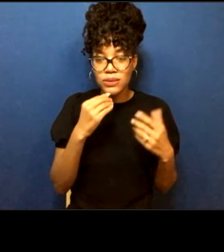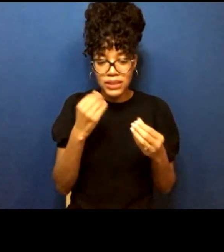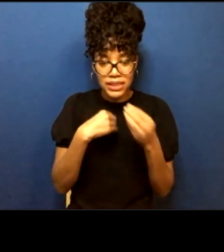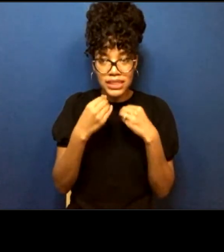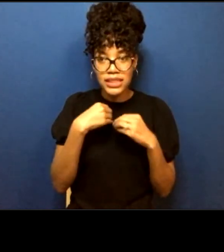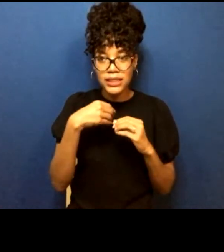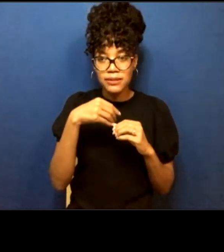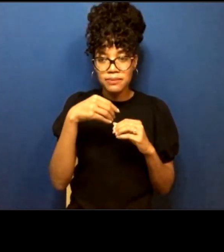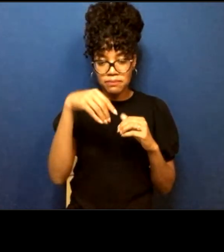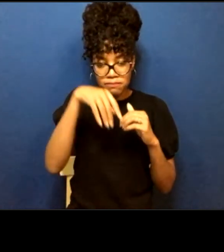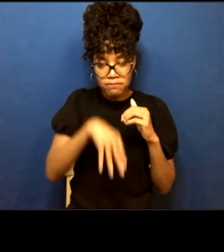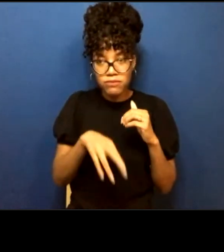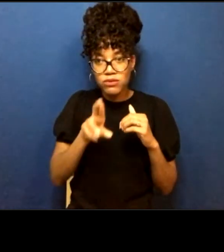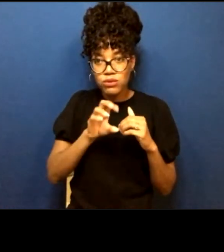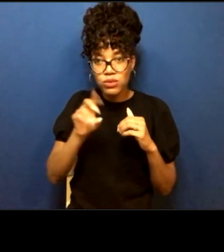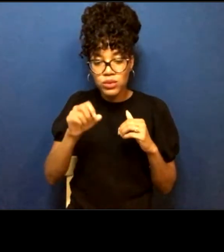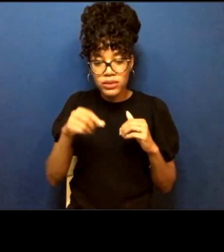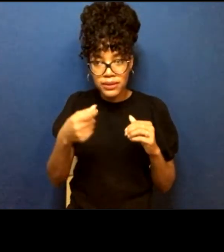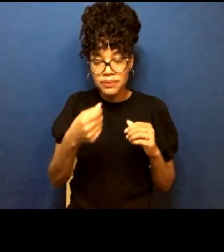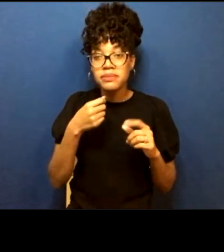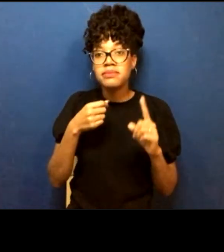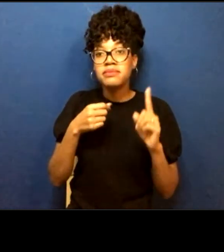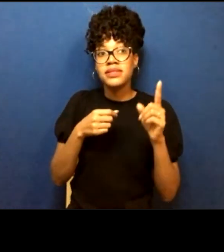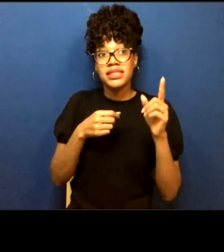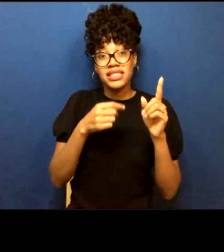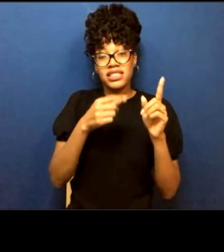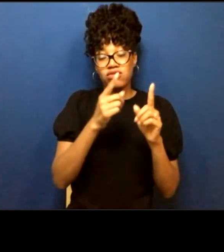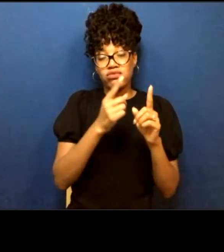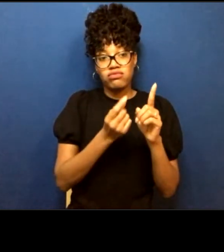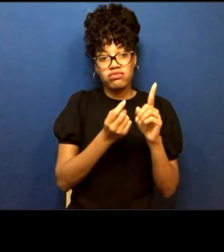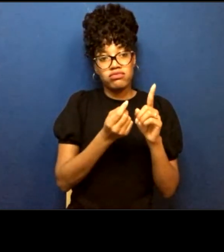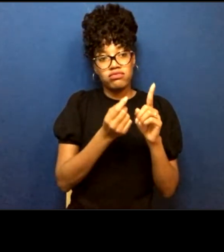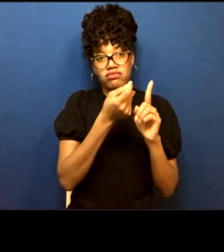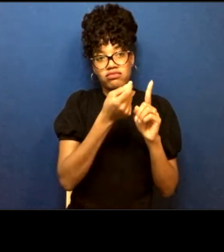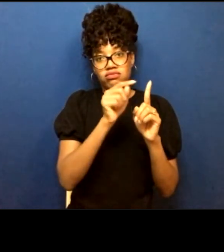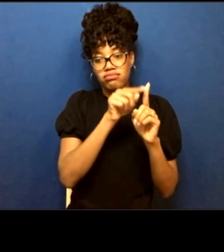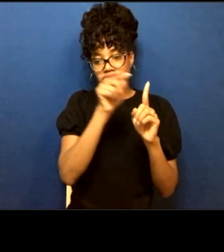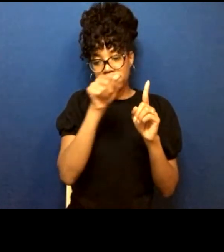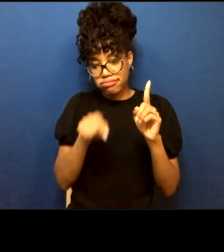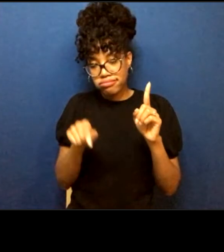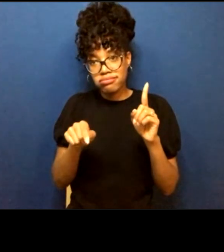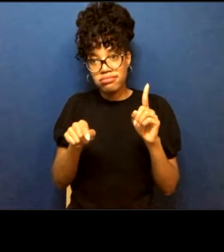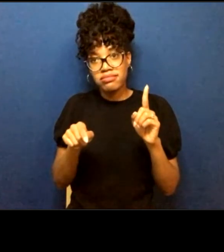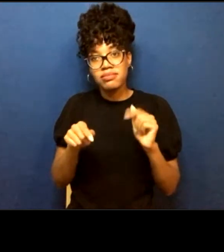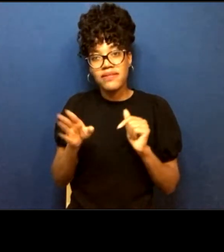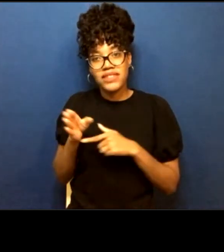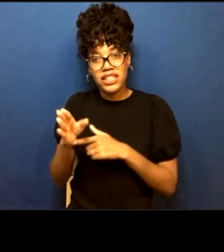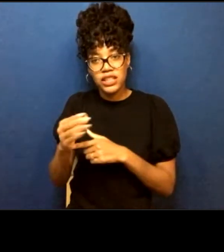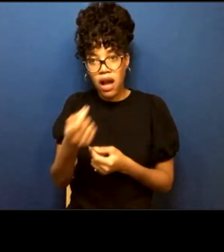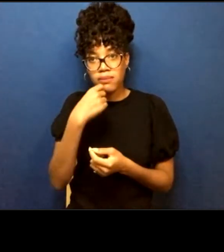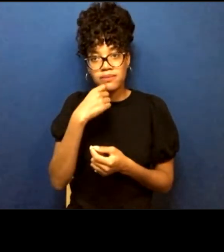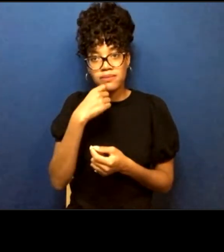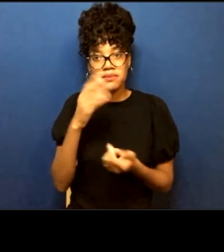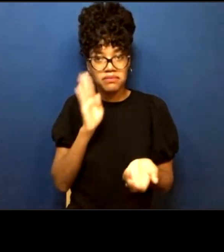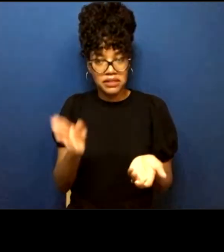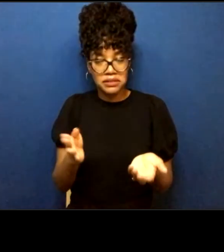Fish sometimes will eat it if it falls into the water but really a lot of the waterfowl are dependent upon that wild rice.